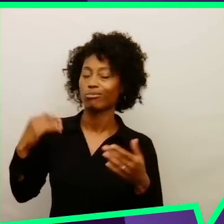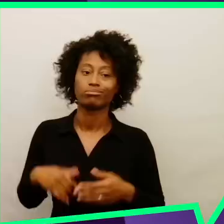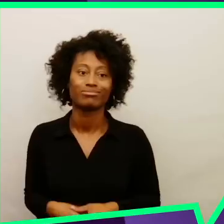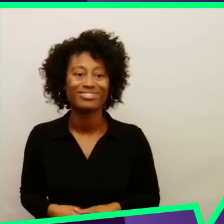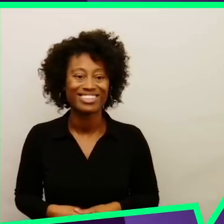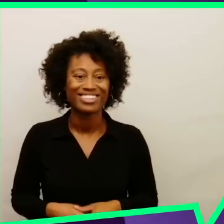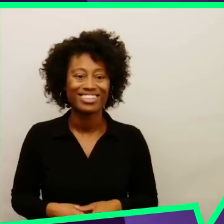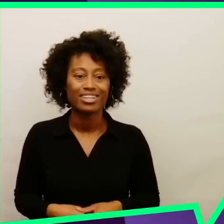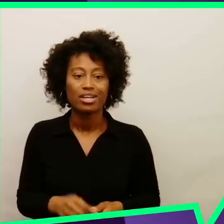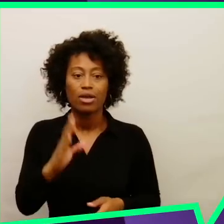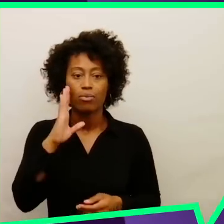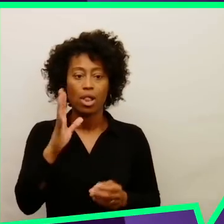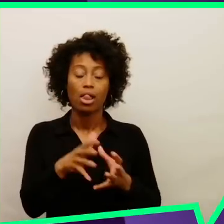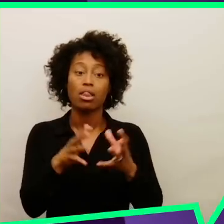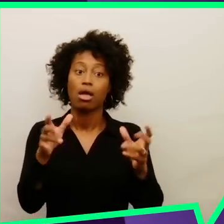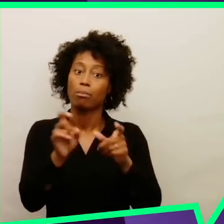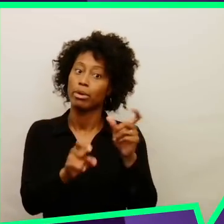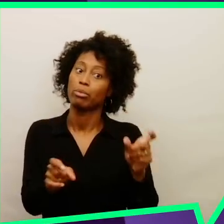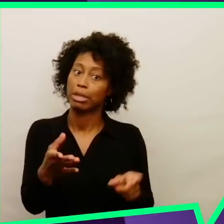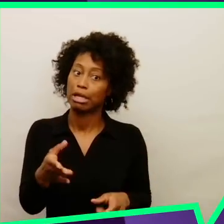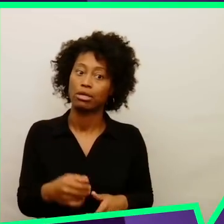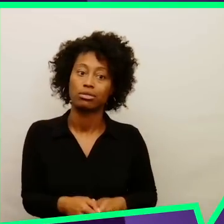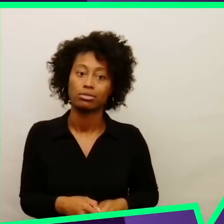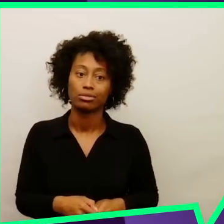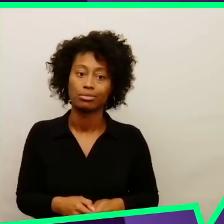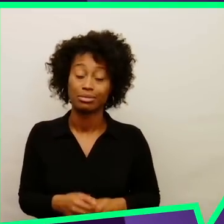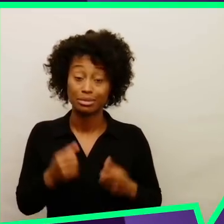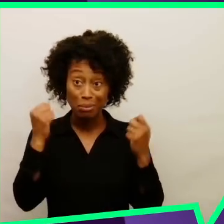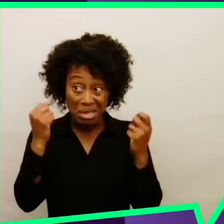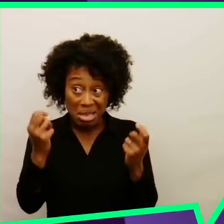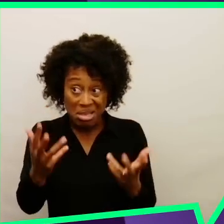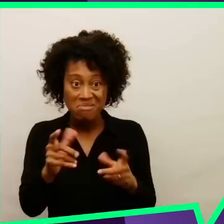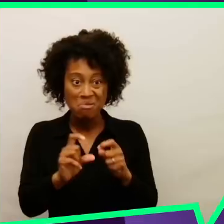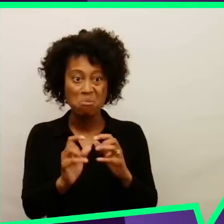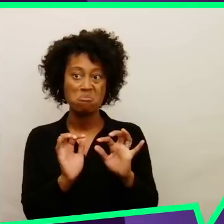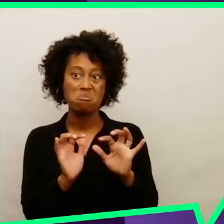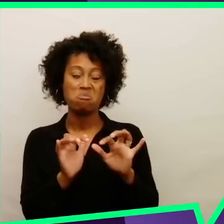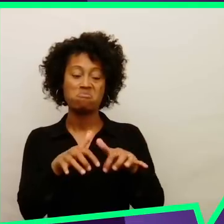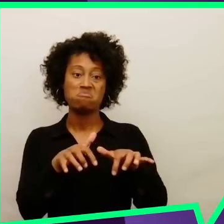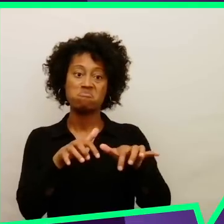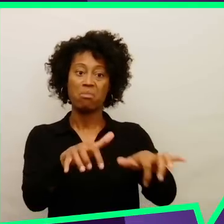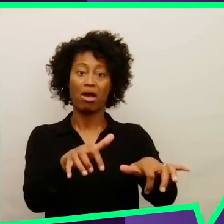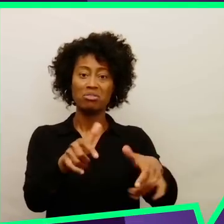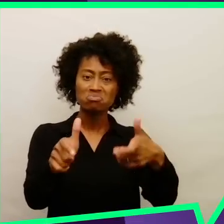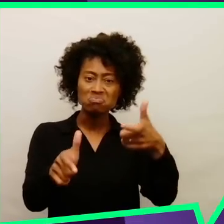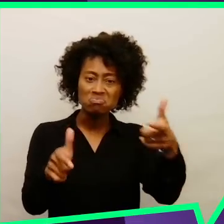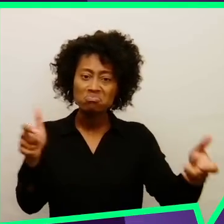It's going to be a lot of people. Oh, my gosh. So many people. That's a huge venue. Yeah.